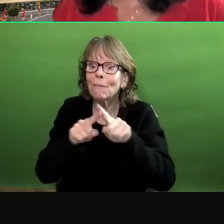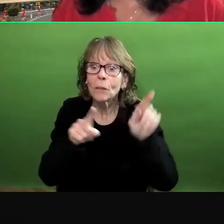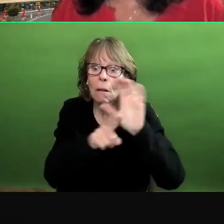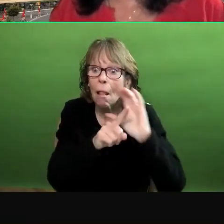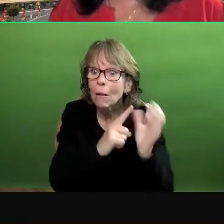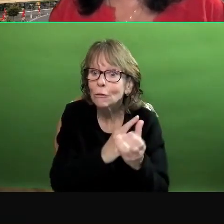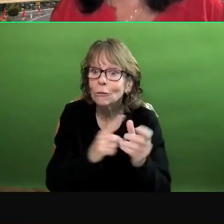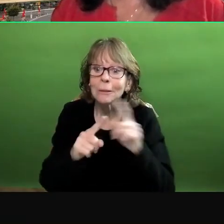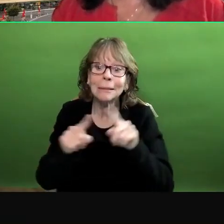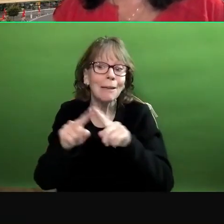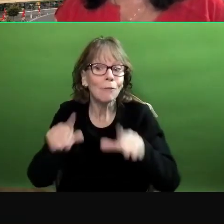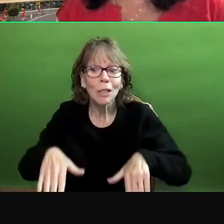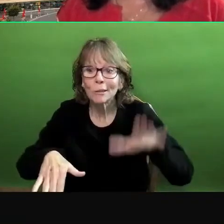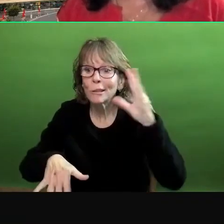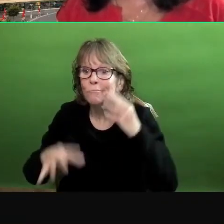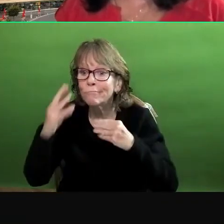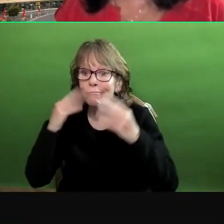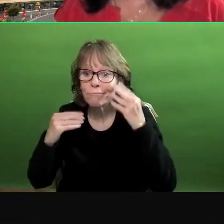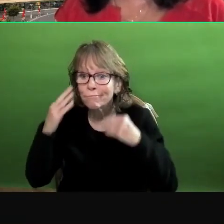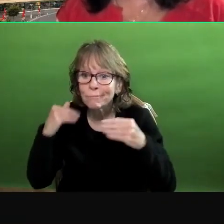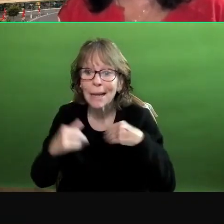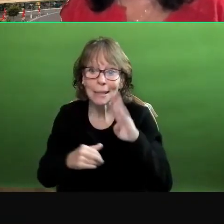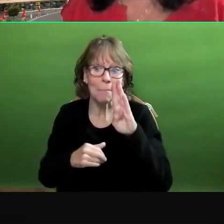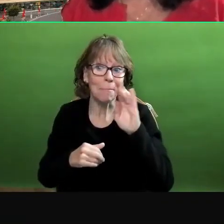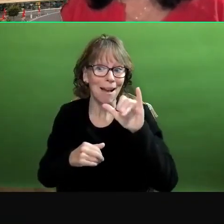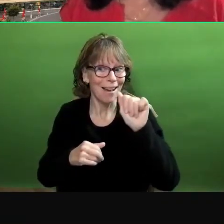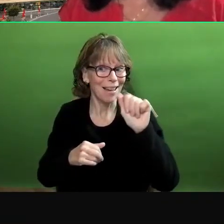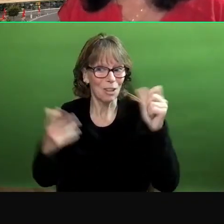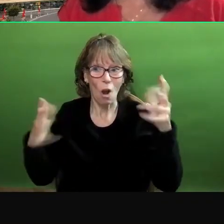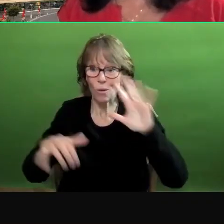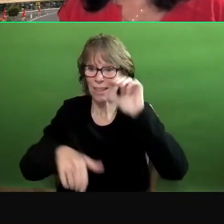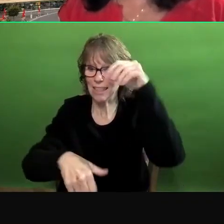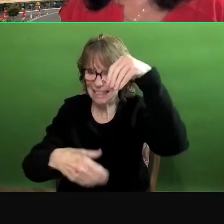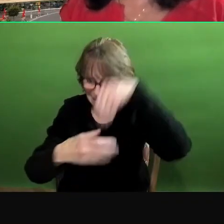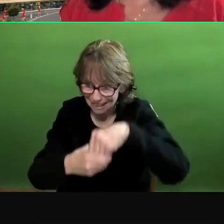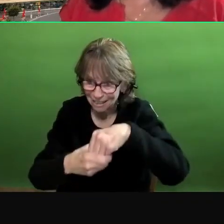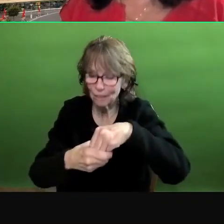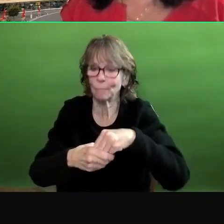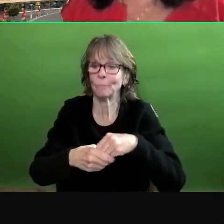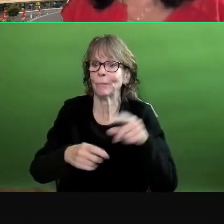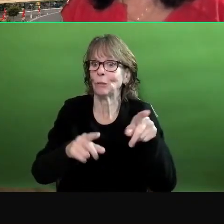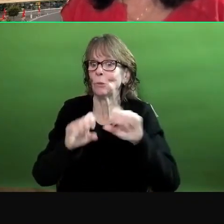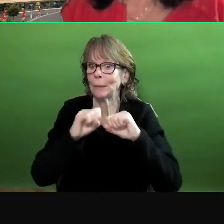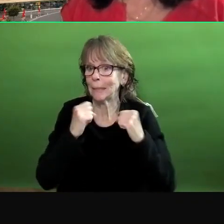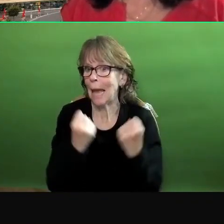that are inherent in our society and healthcare system around ageism and ableism.